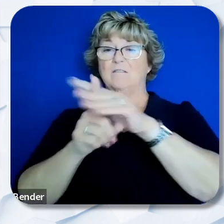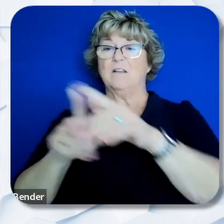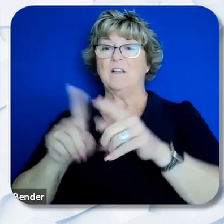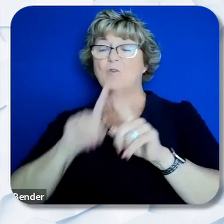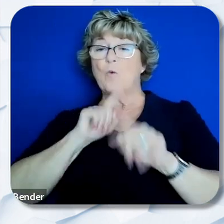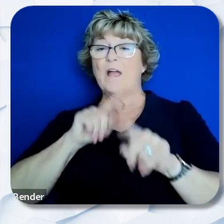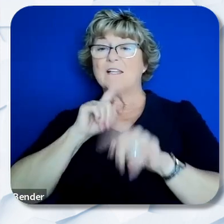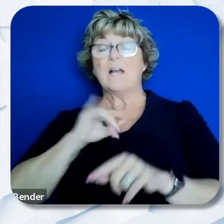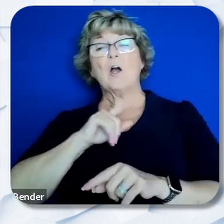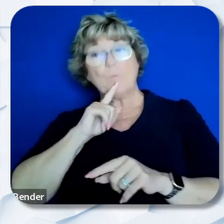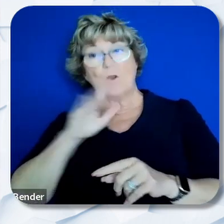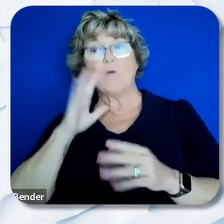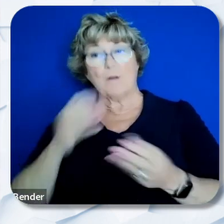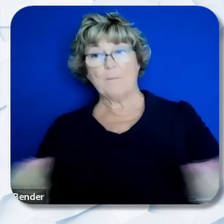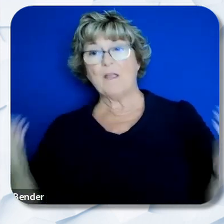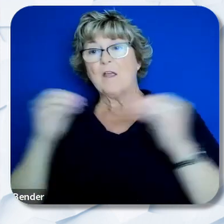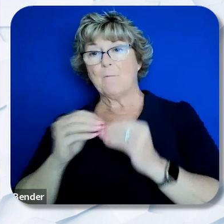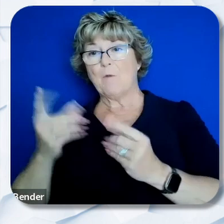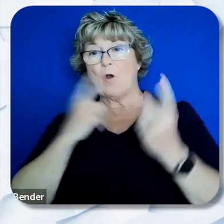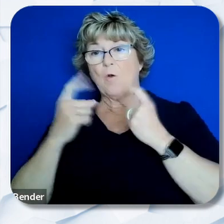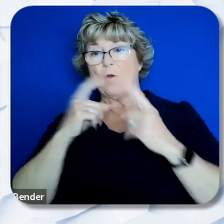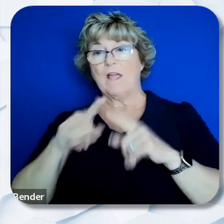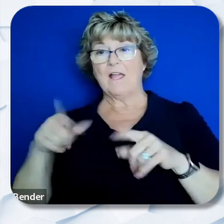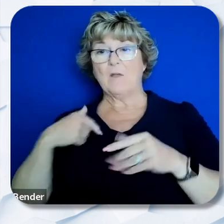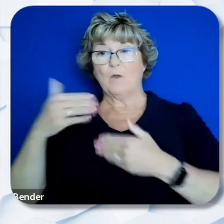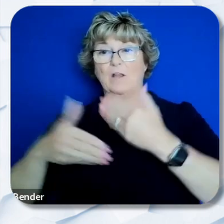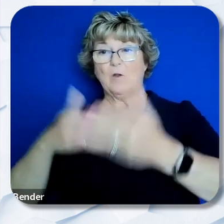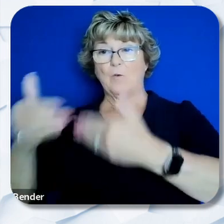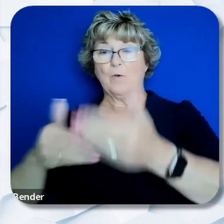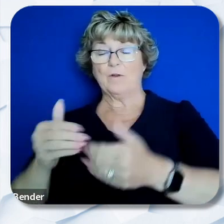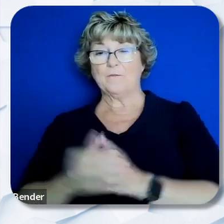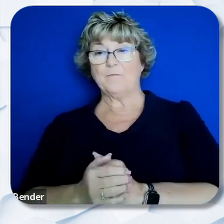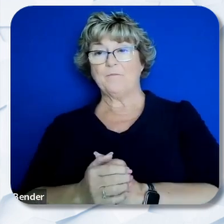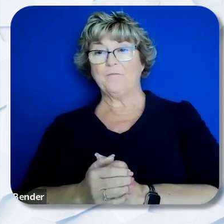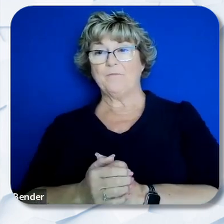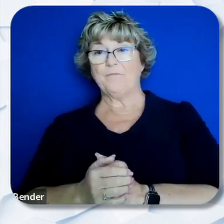I'm sure there will be more questions as we move along throughout the next year, and even